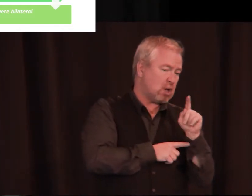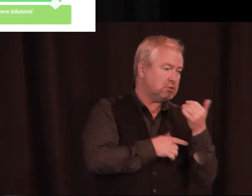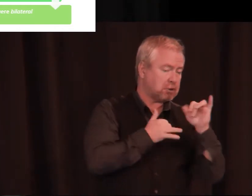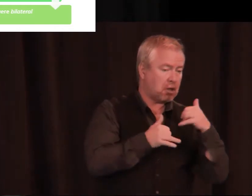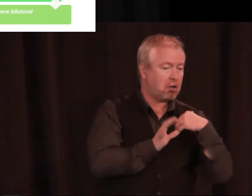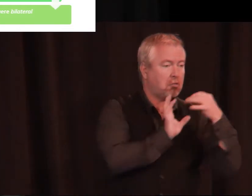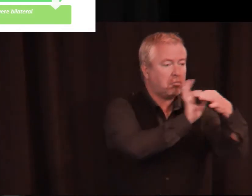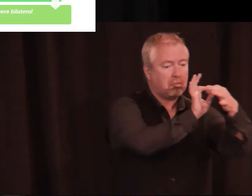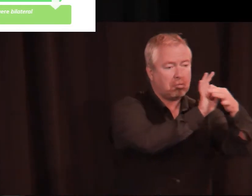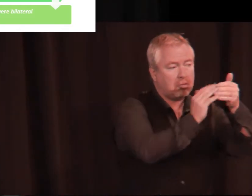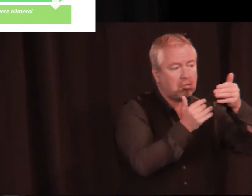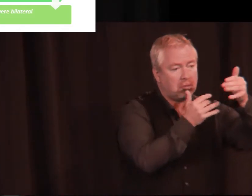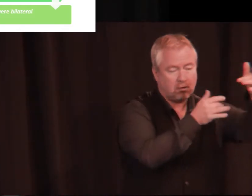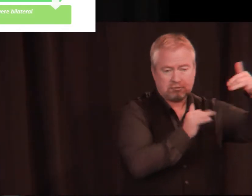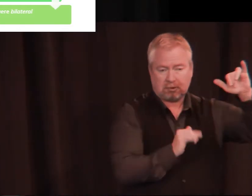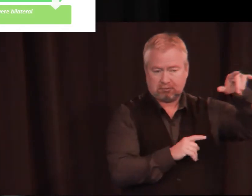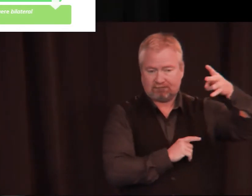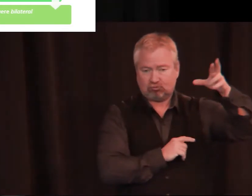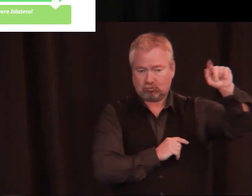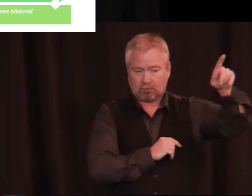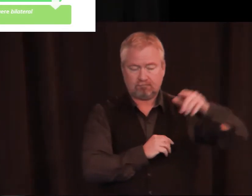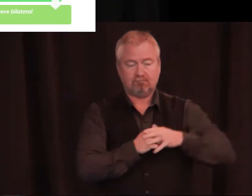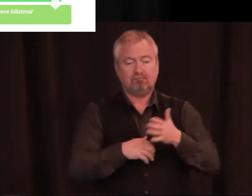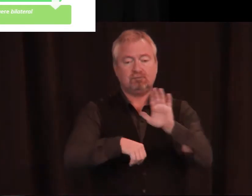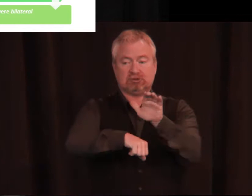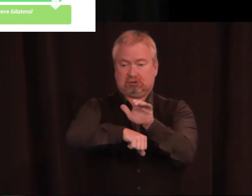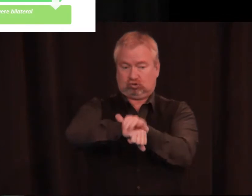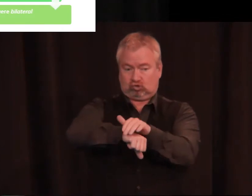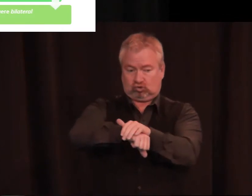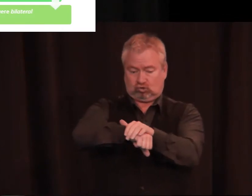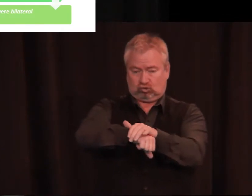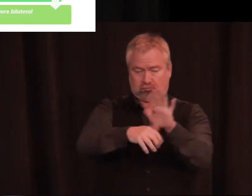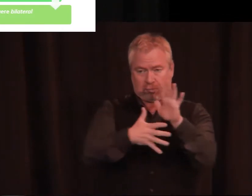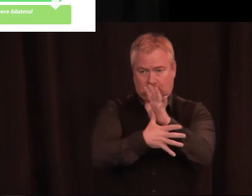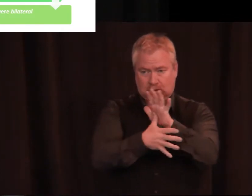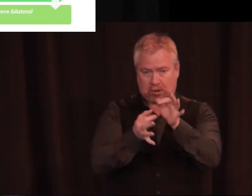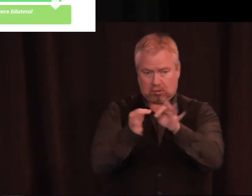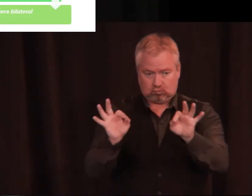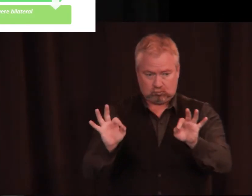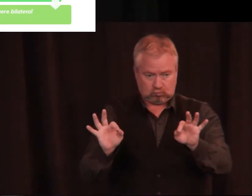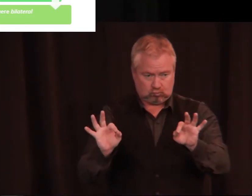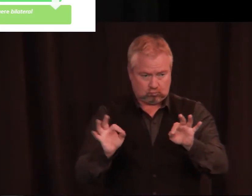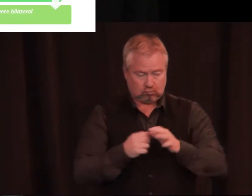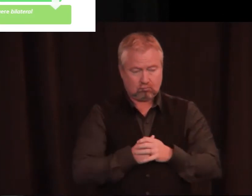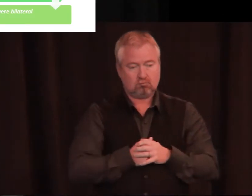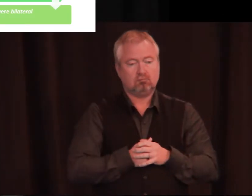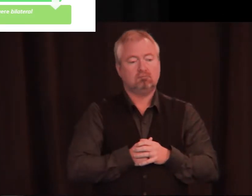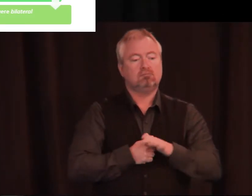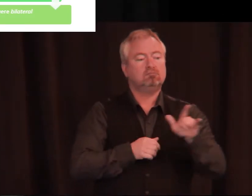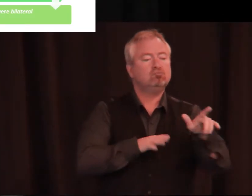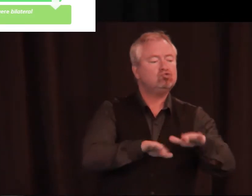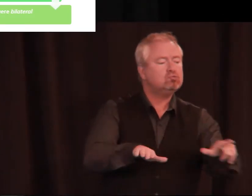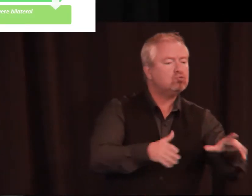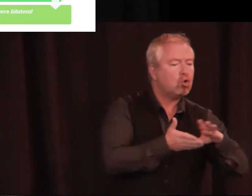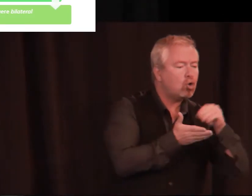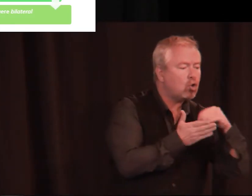Spoken English had to be their primary language. So we didn't include children that were learning Hmong as a second language or -